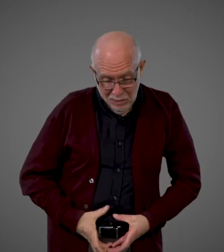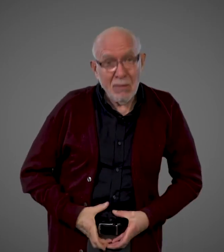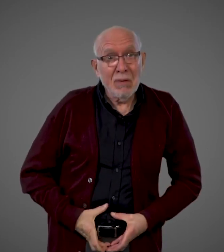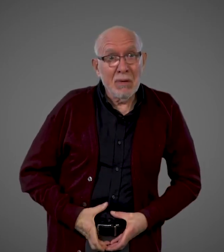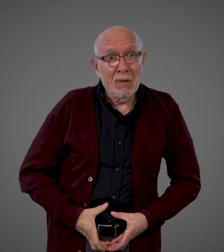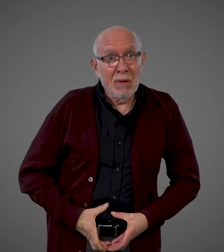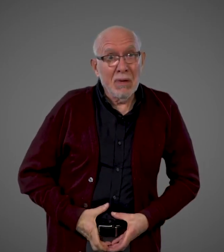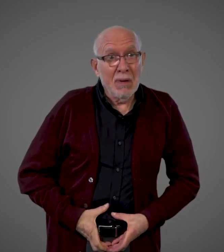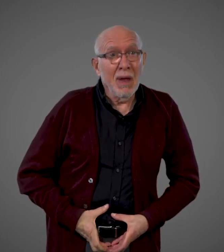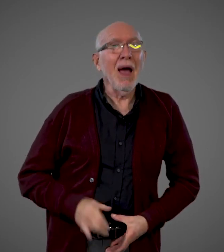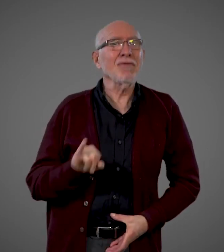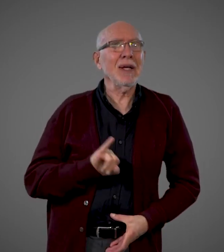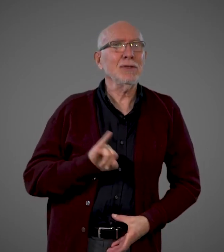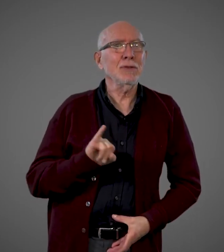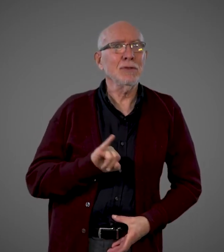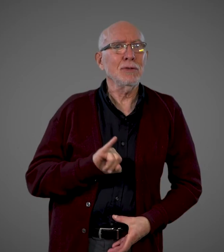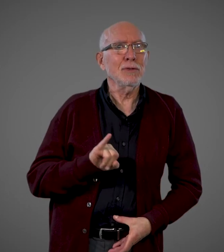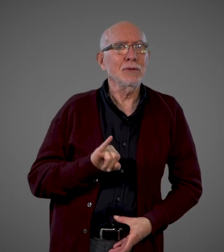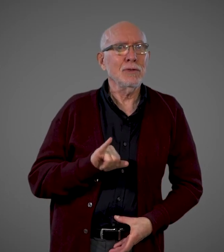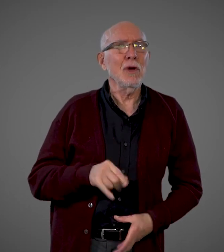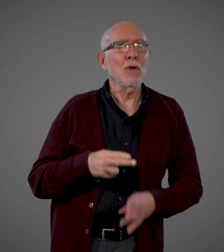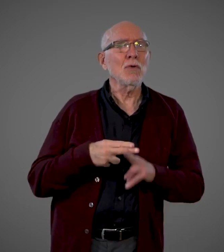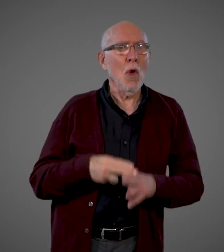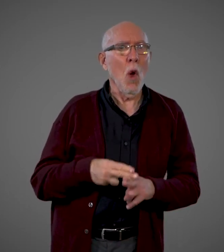that's also called a UTI.